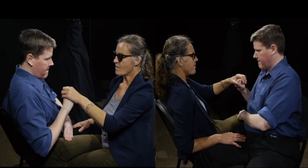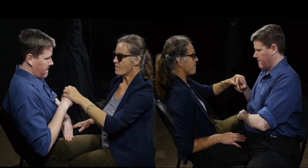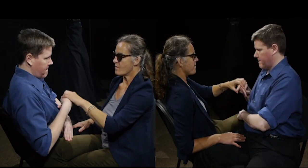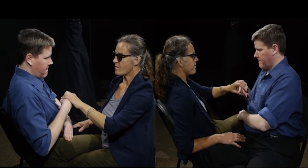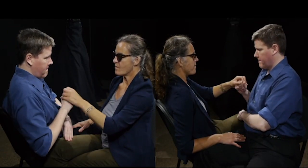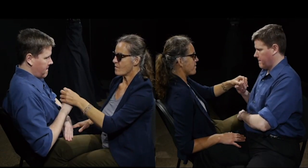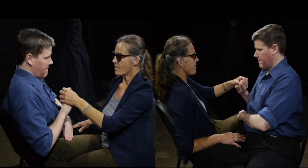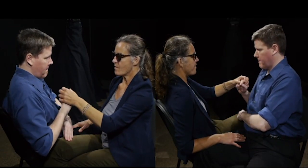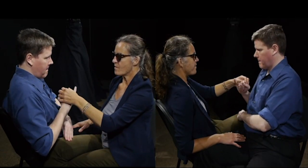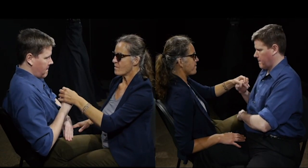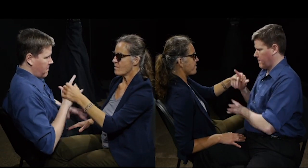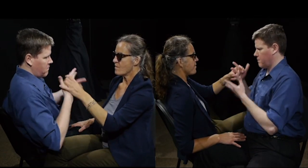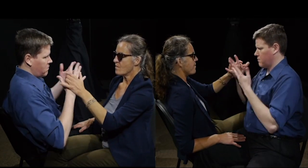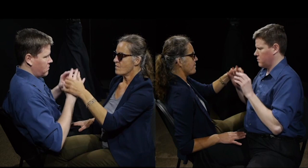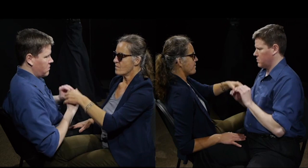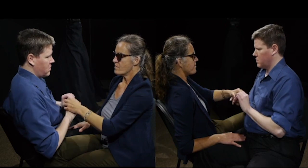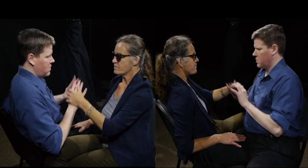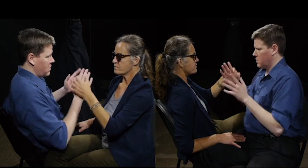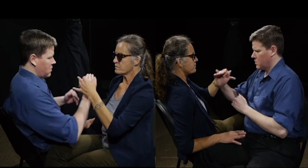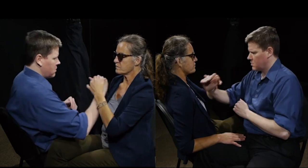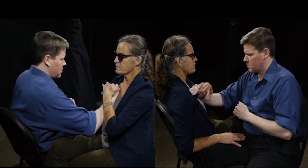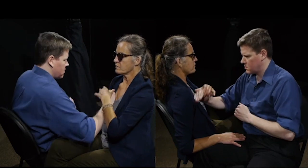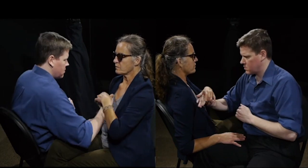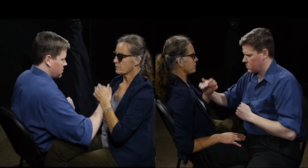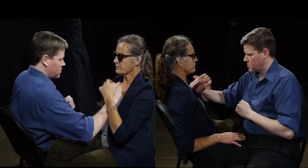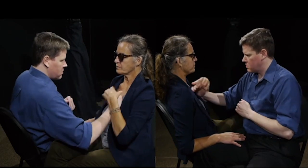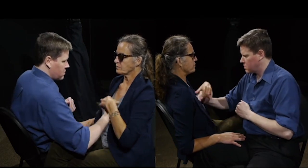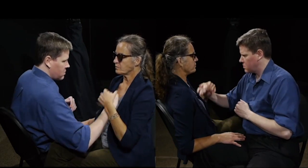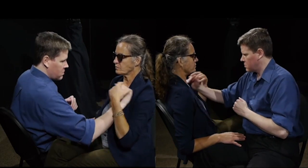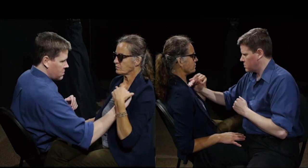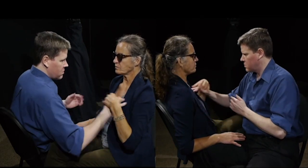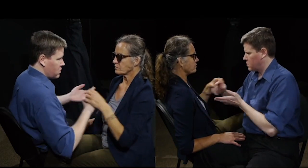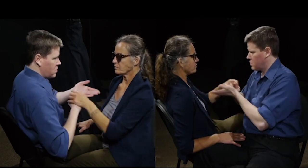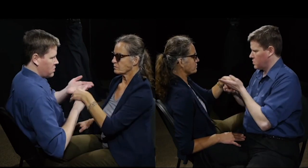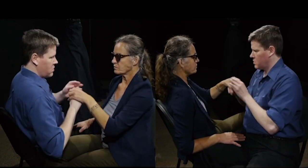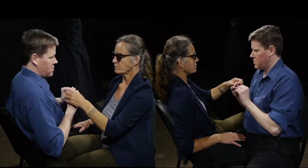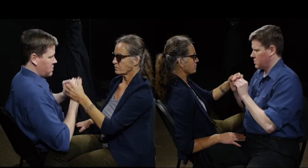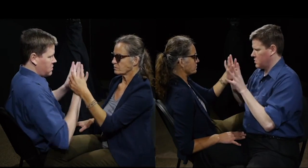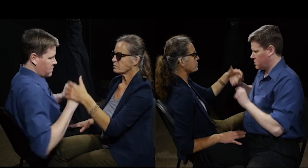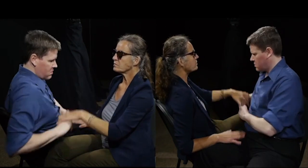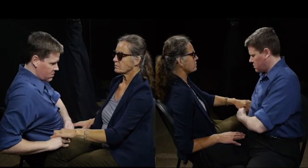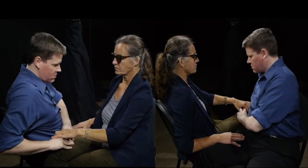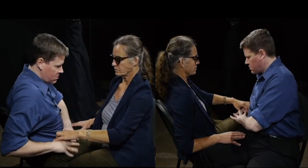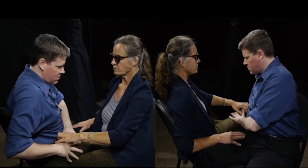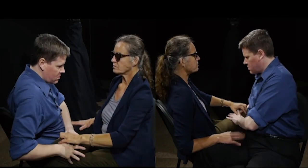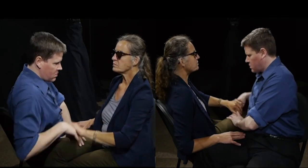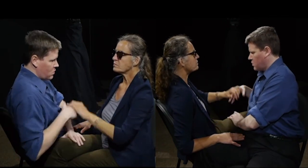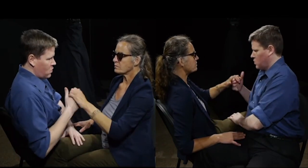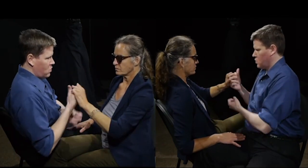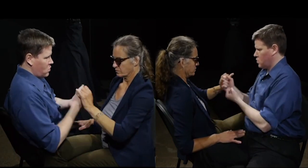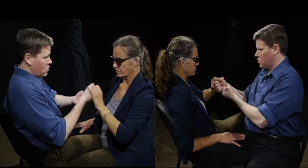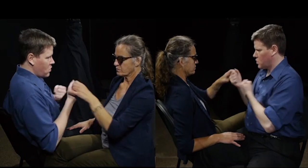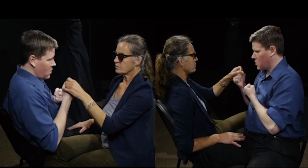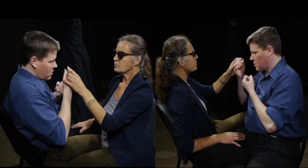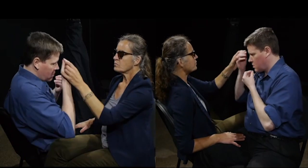The spatial part of Protactile is the most robust, and the best source for our understanding of Protactile phonology.